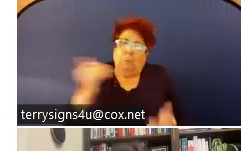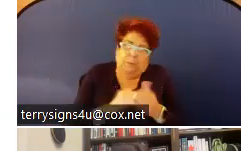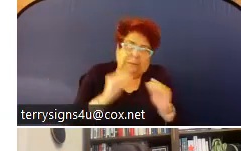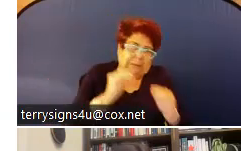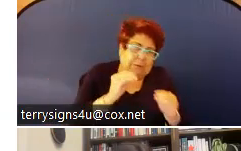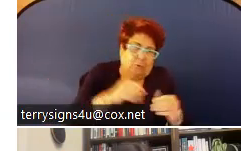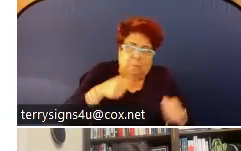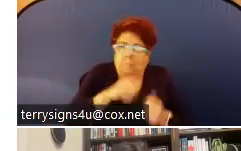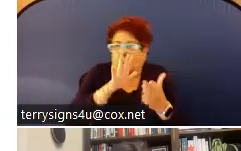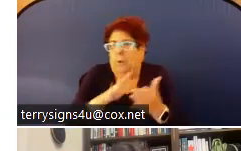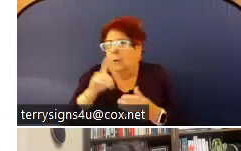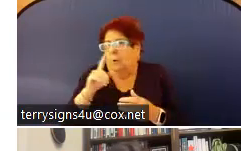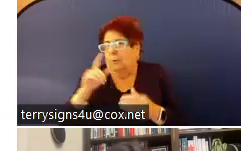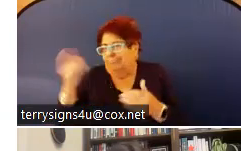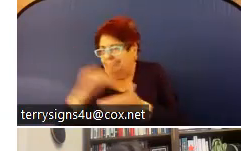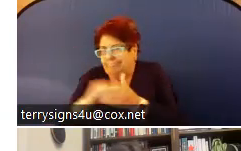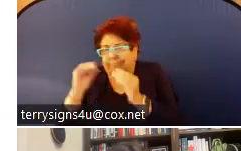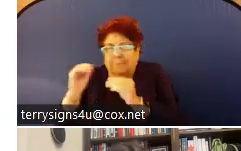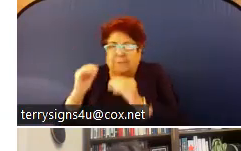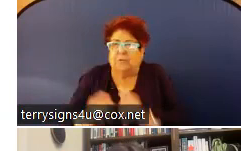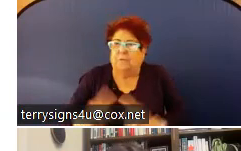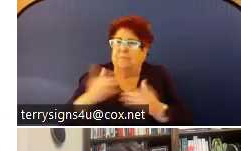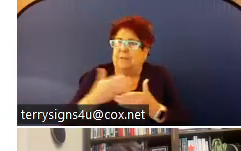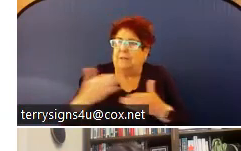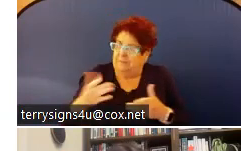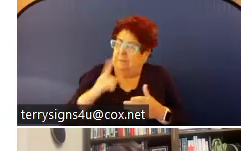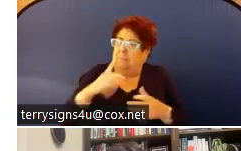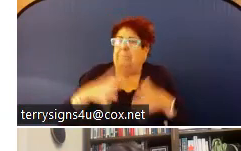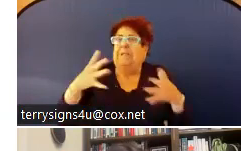challenge. We have a huge demand like everybody else and meeting that demand